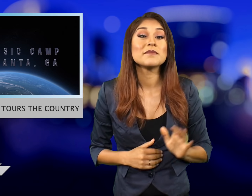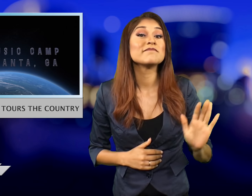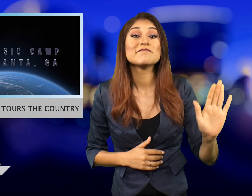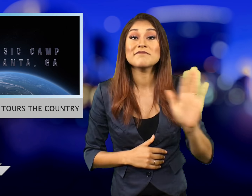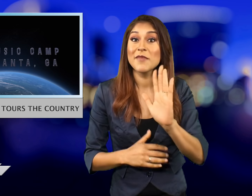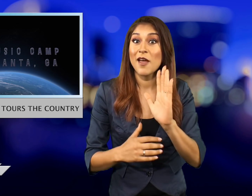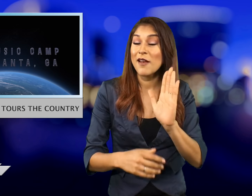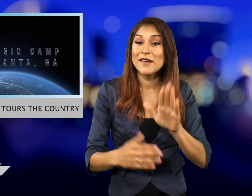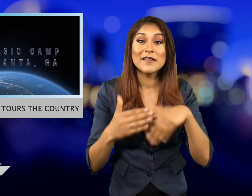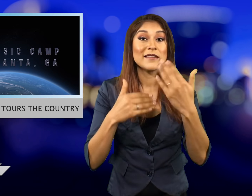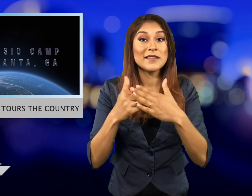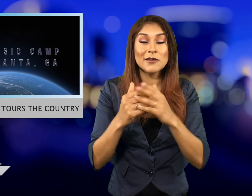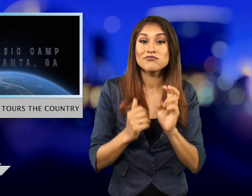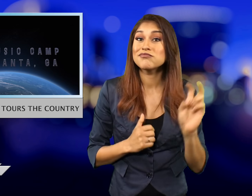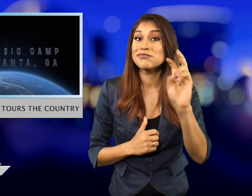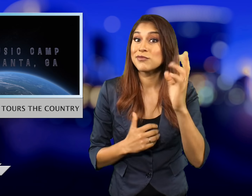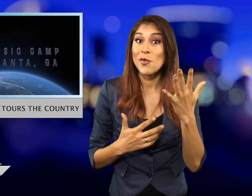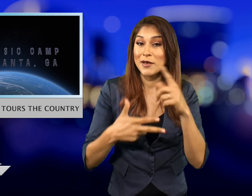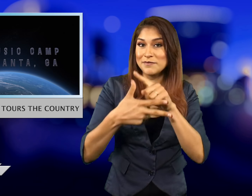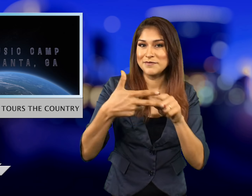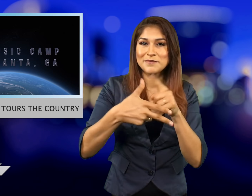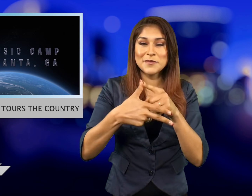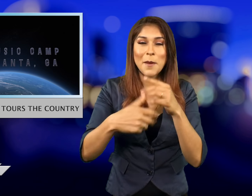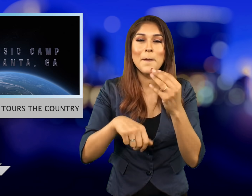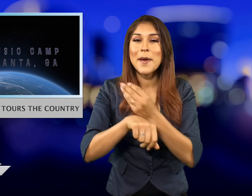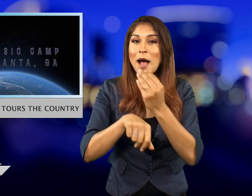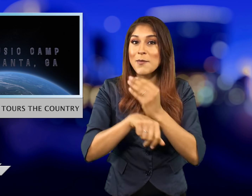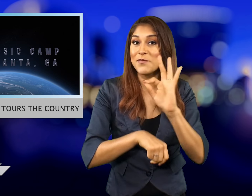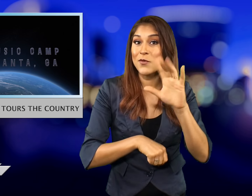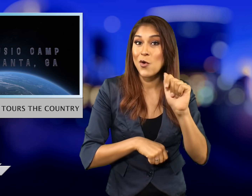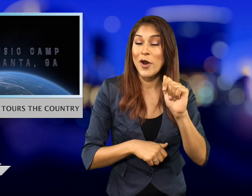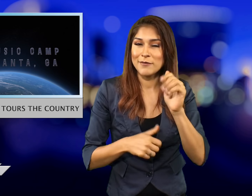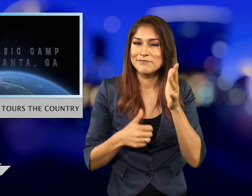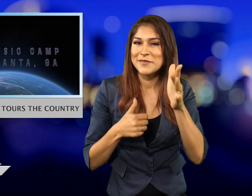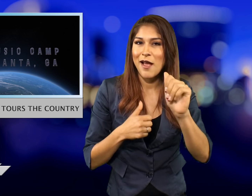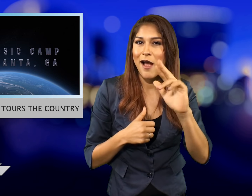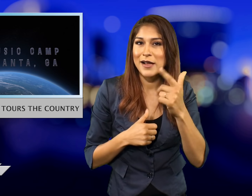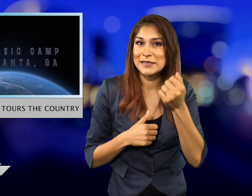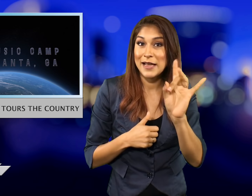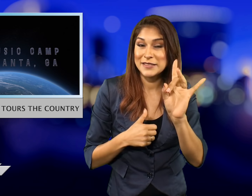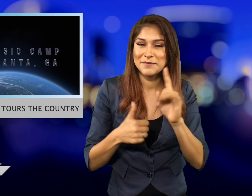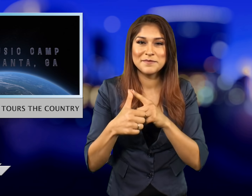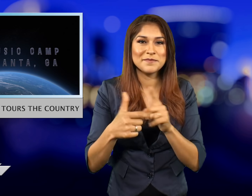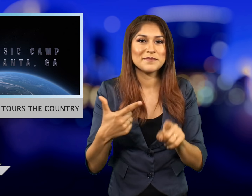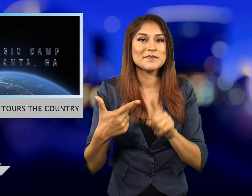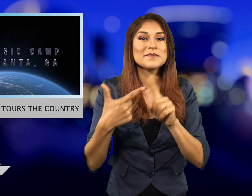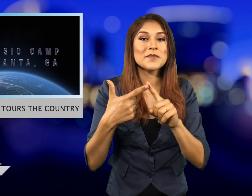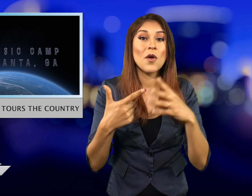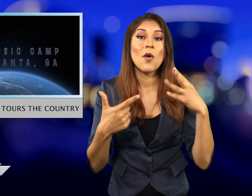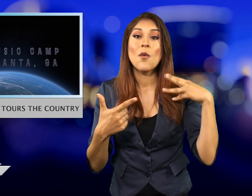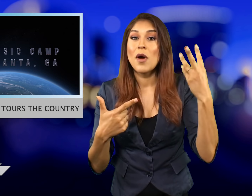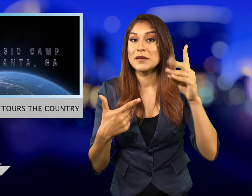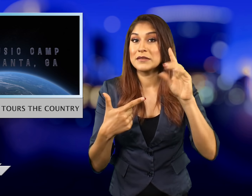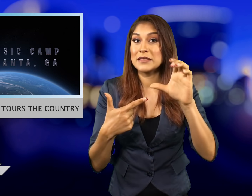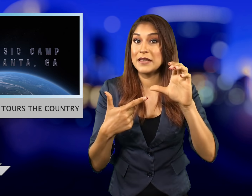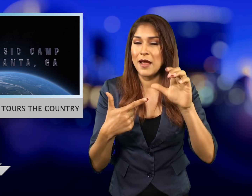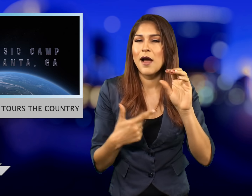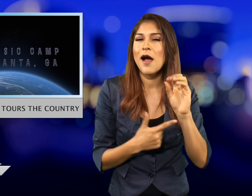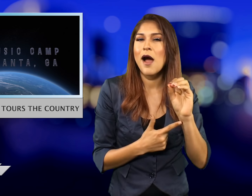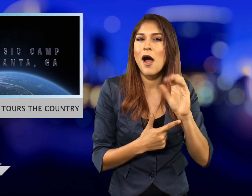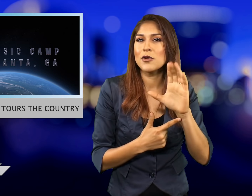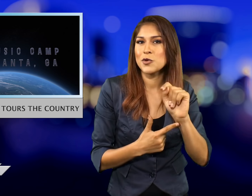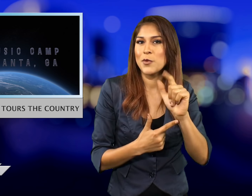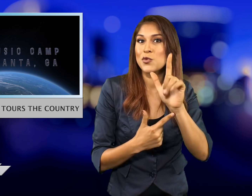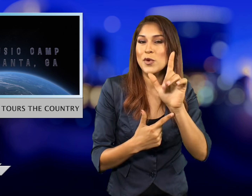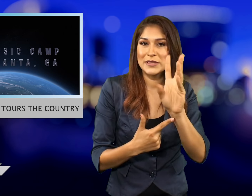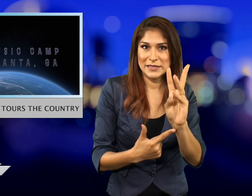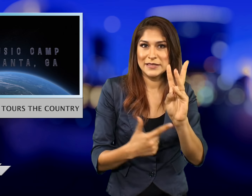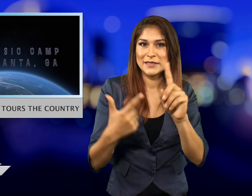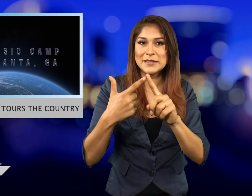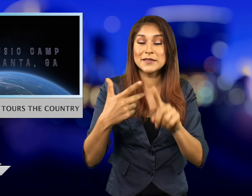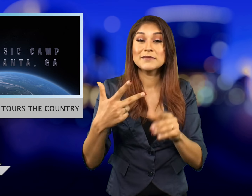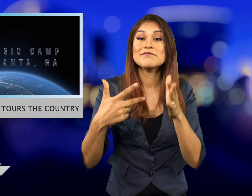The next stops for the ASL Music Camp will be in Miami August 18, in Washington, DC October 26